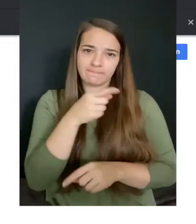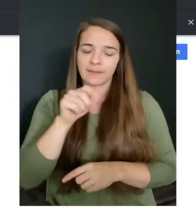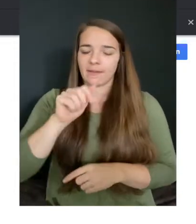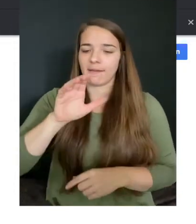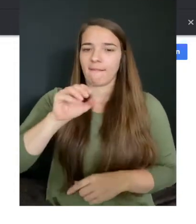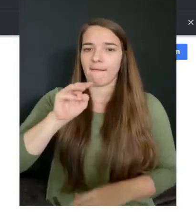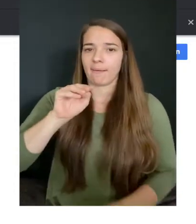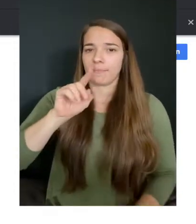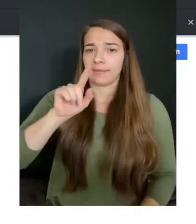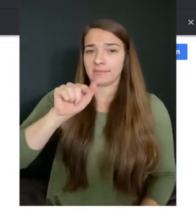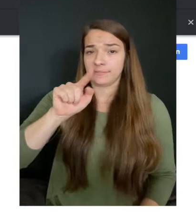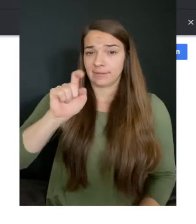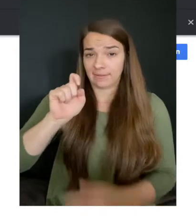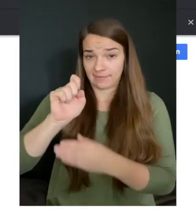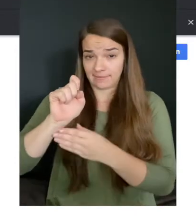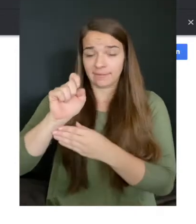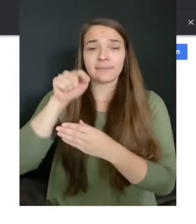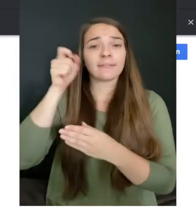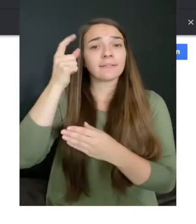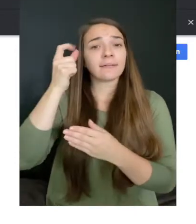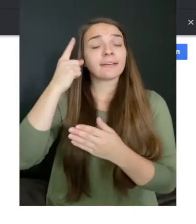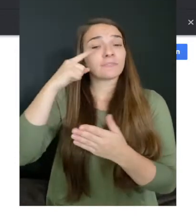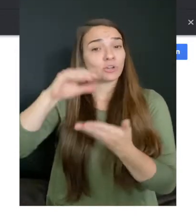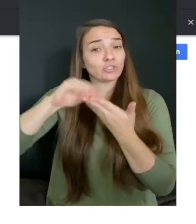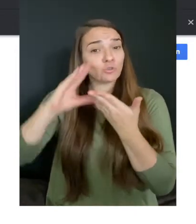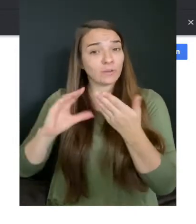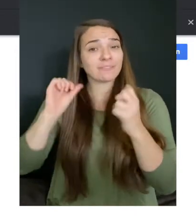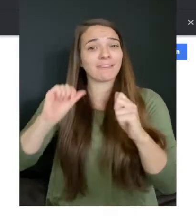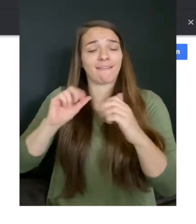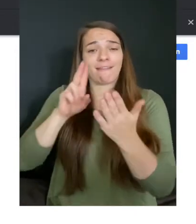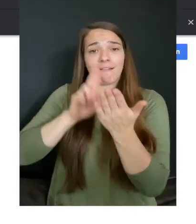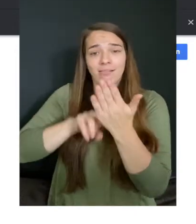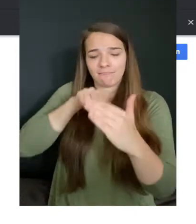So part of Accommodate is a student portal for students to log in for them to be able